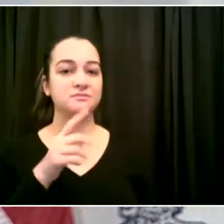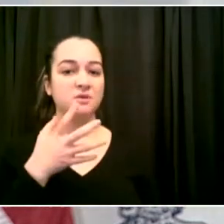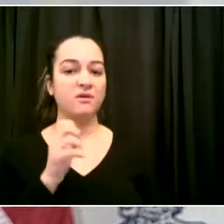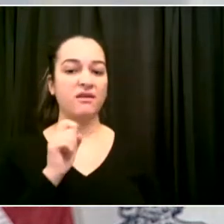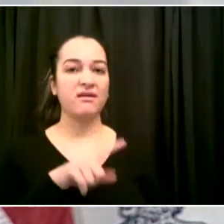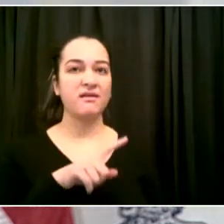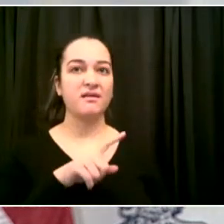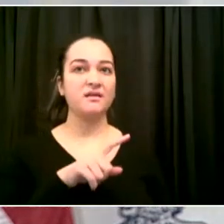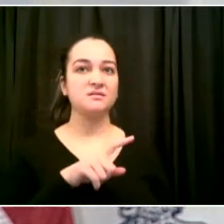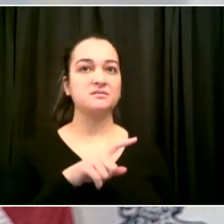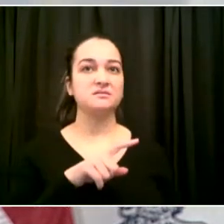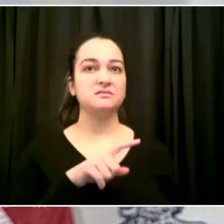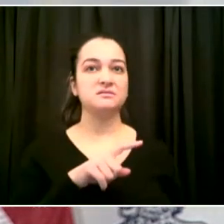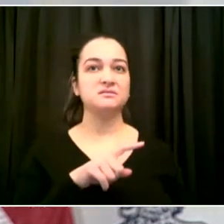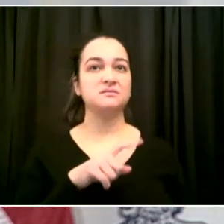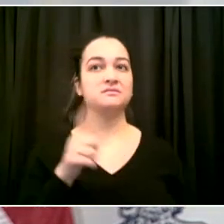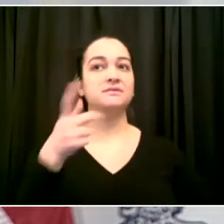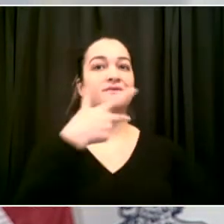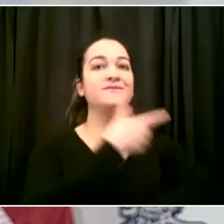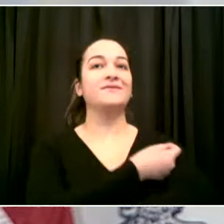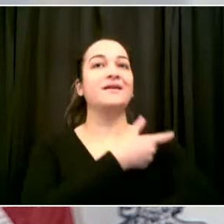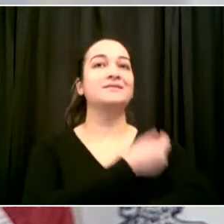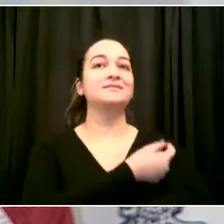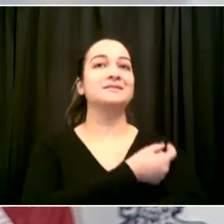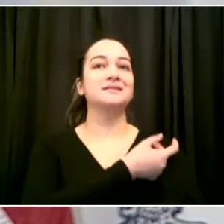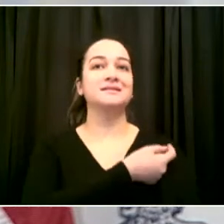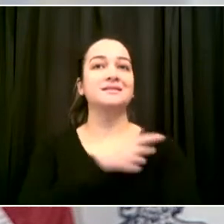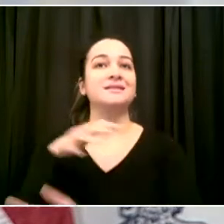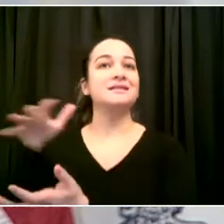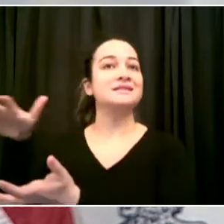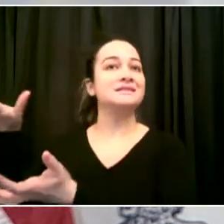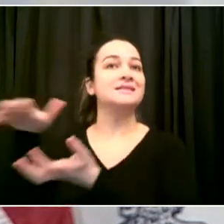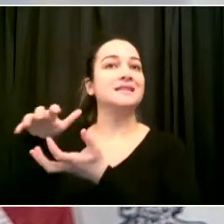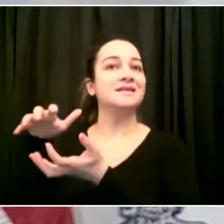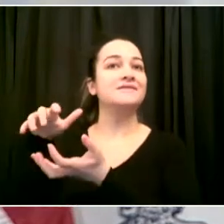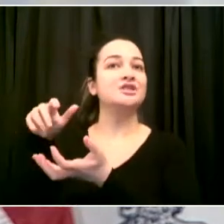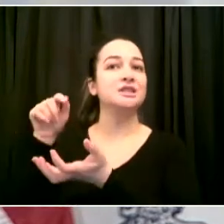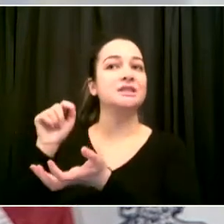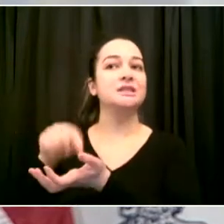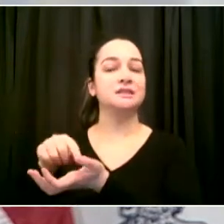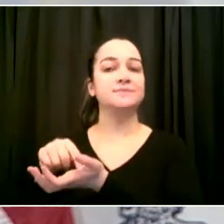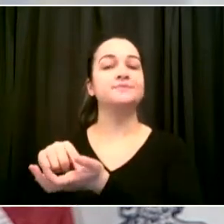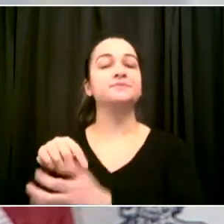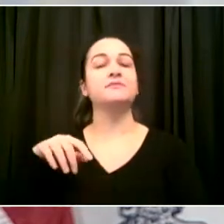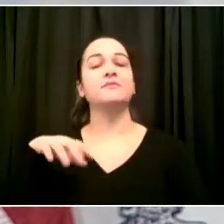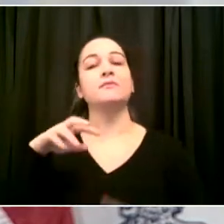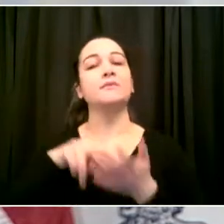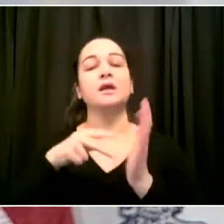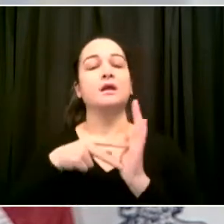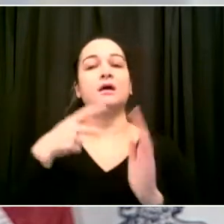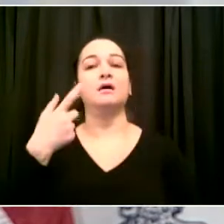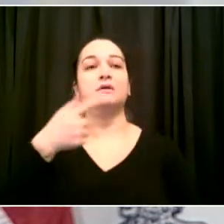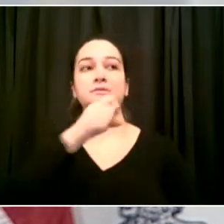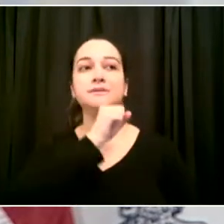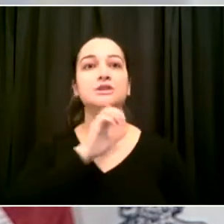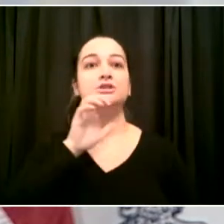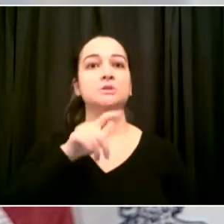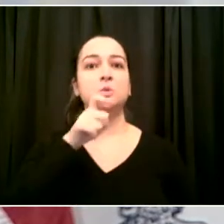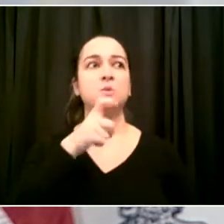TRANSFER HAVE A